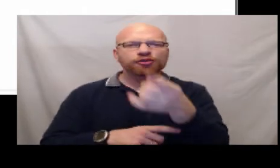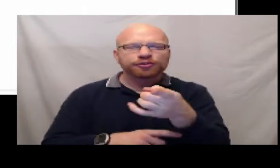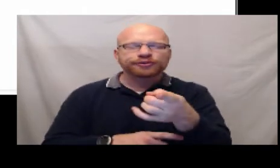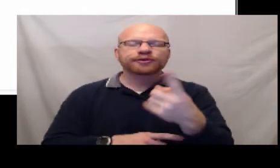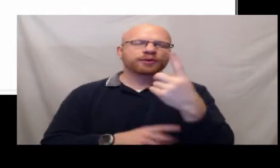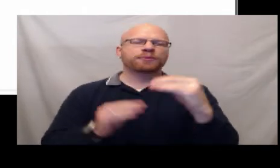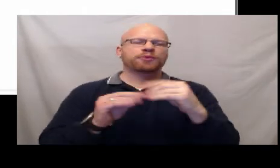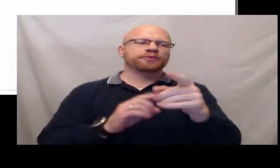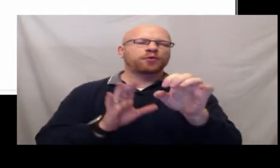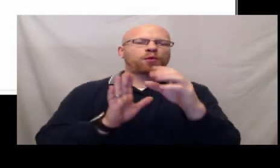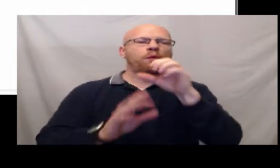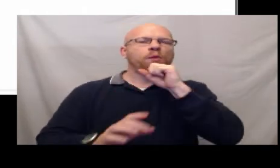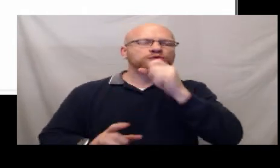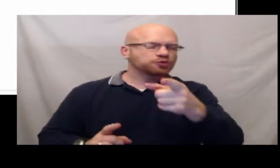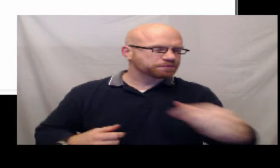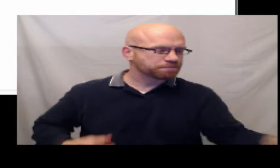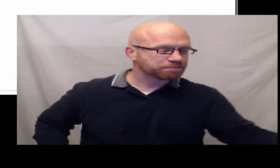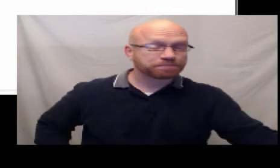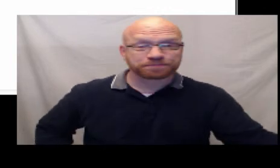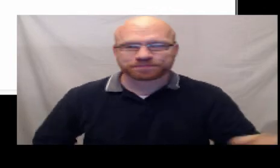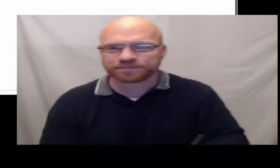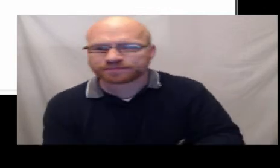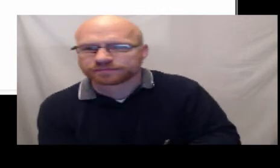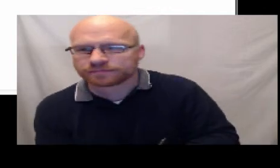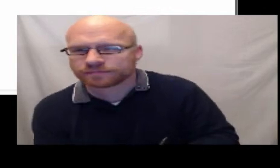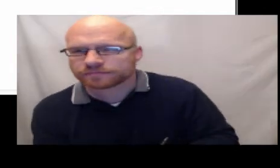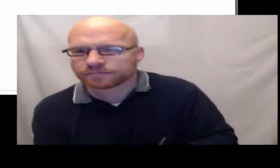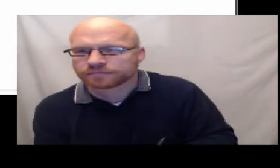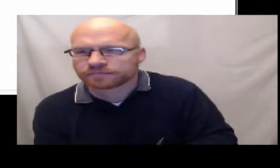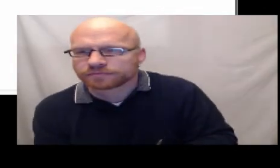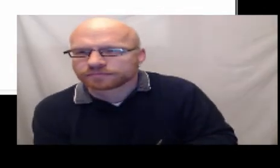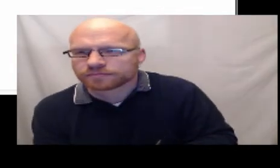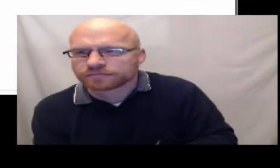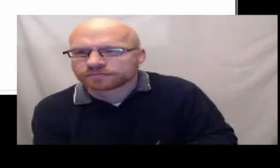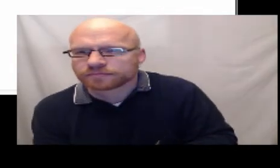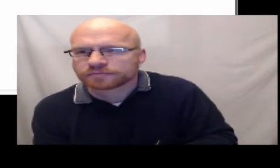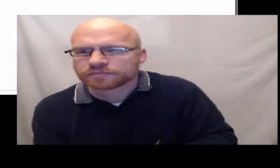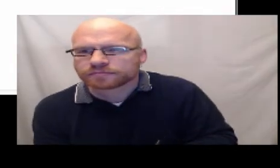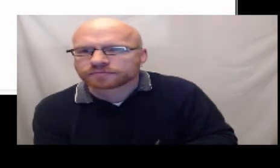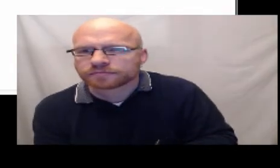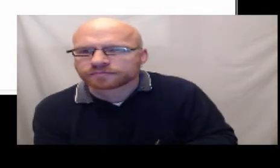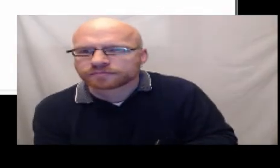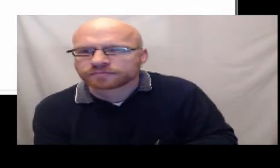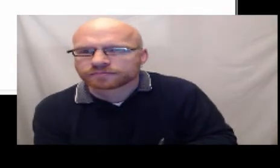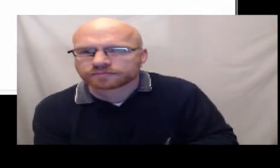five or six colors I have here, so I decided to use orange.